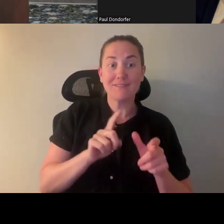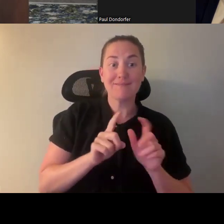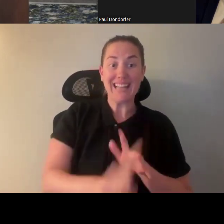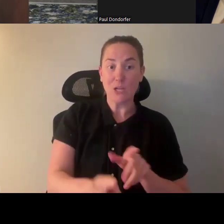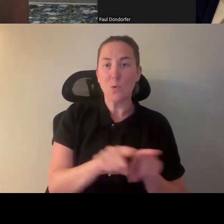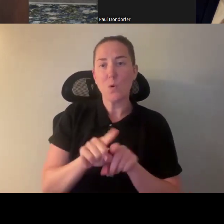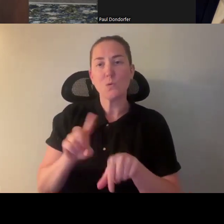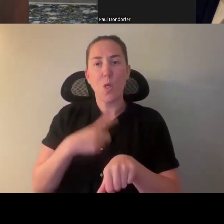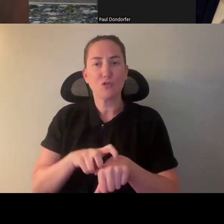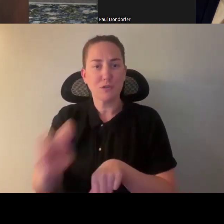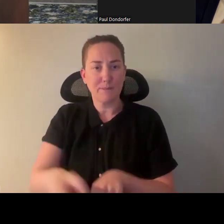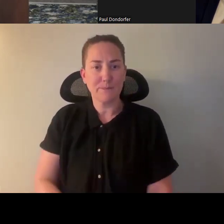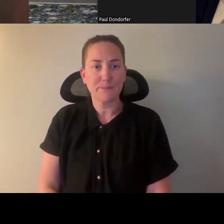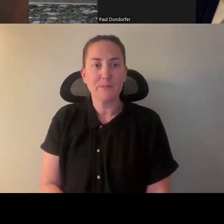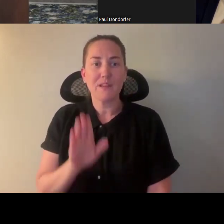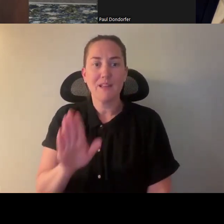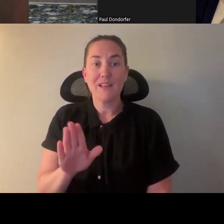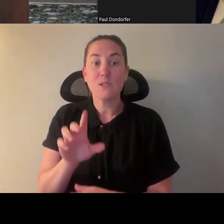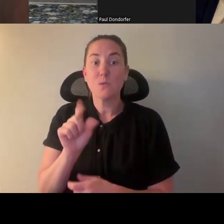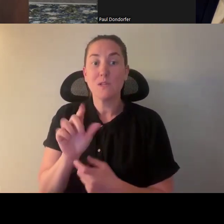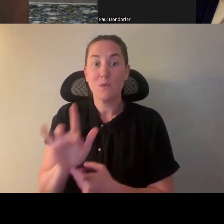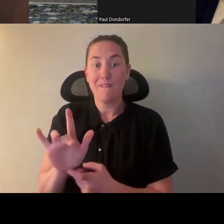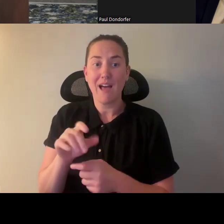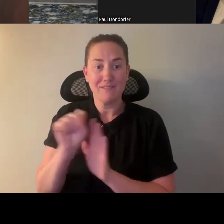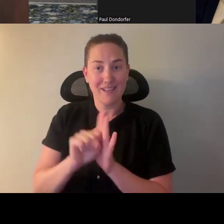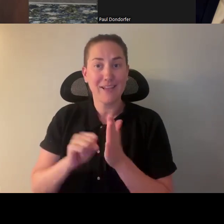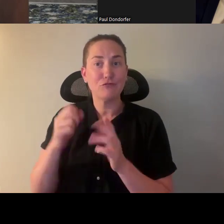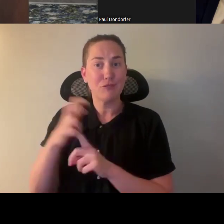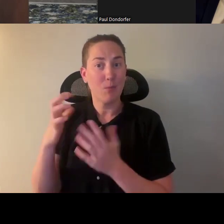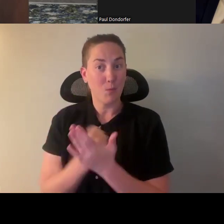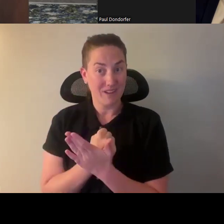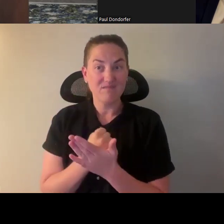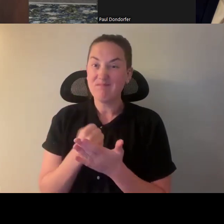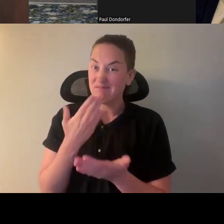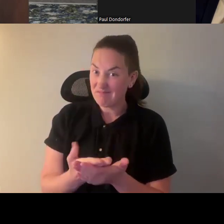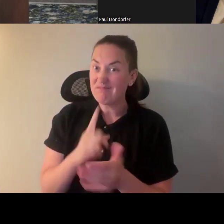2025 555 meter dash state championship win is not only a testament to his raw speed and